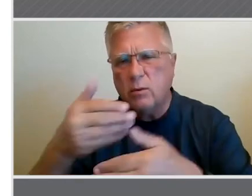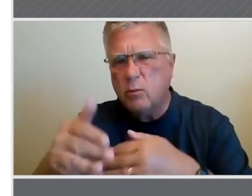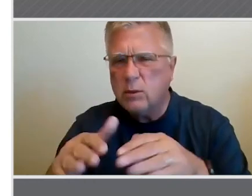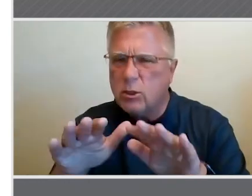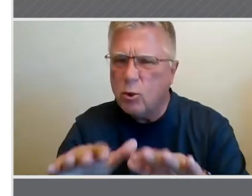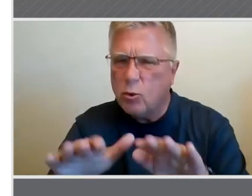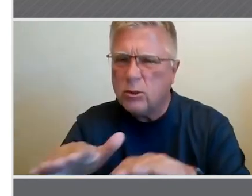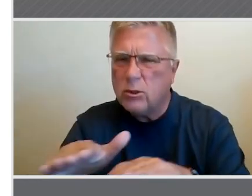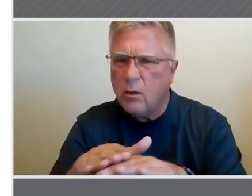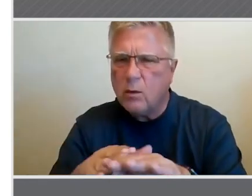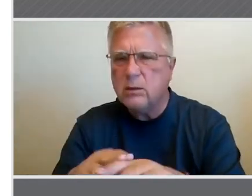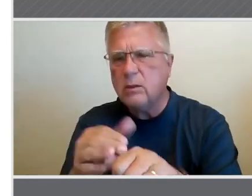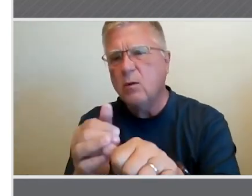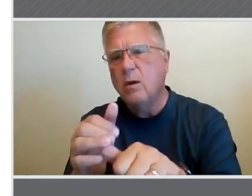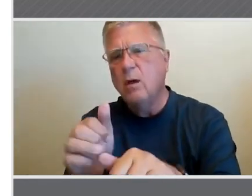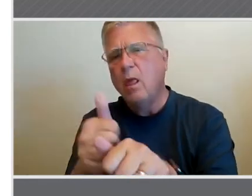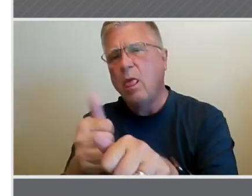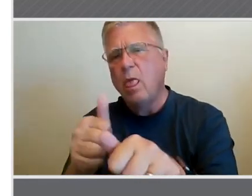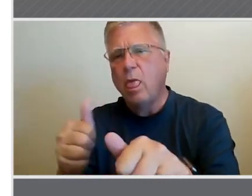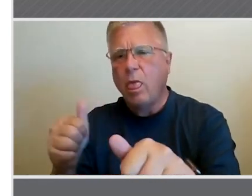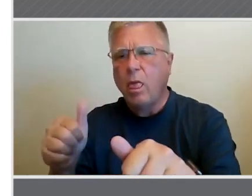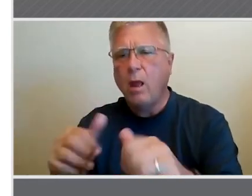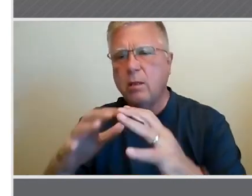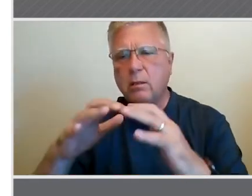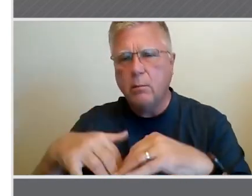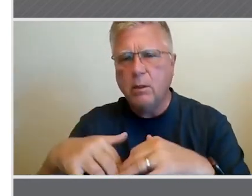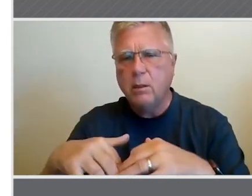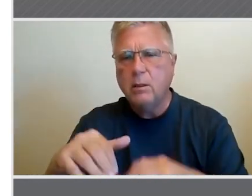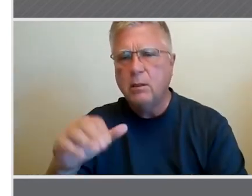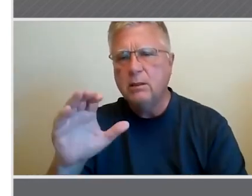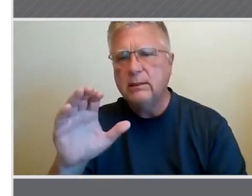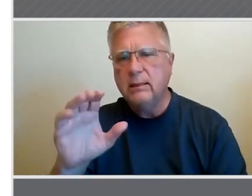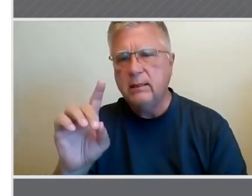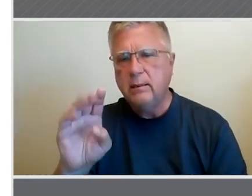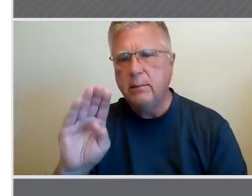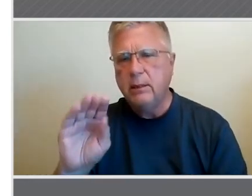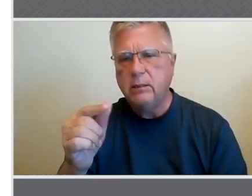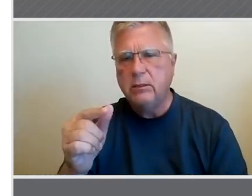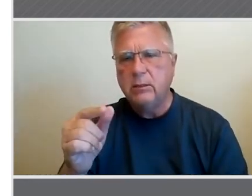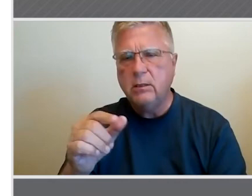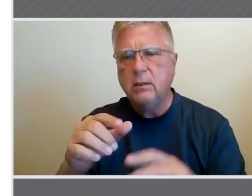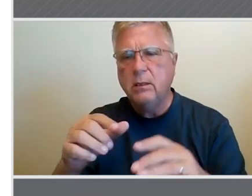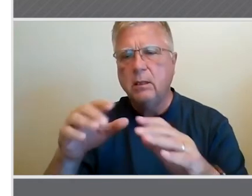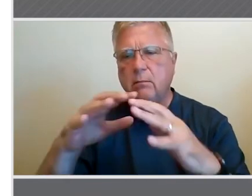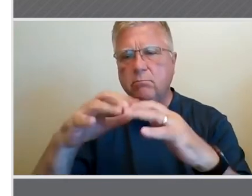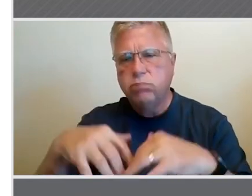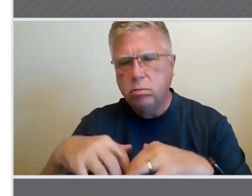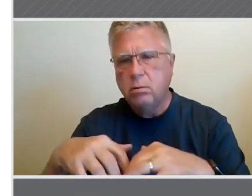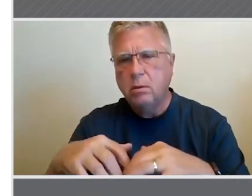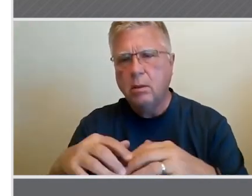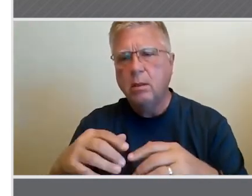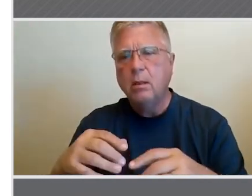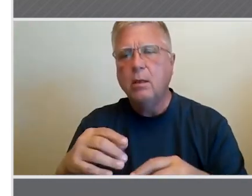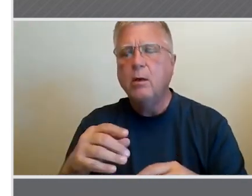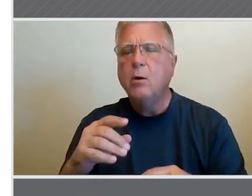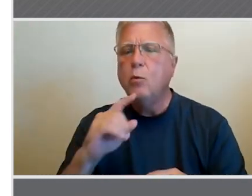back which means the CD BG demolitions that were actually performing now 2021 are with 20 $20 from last year.